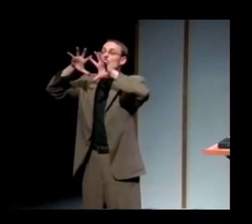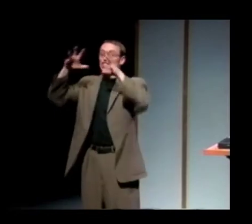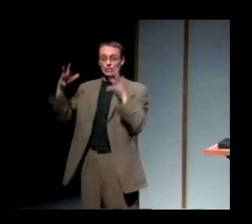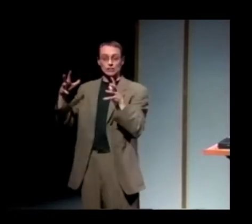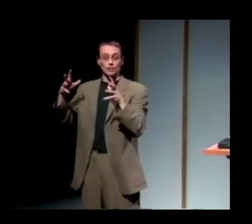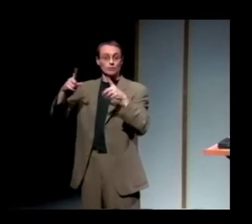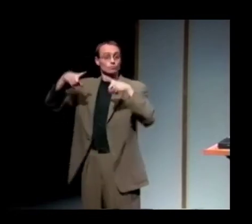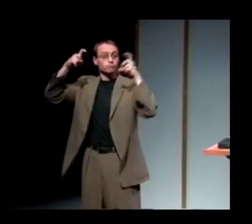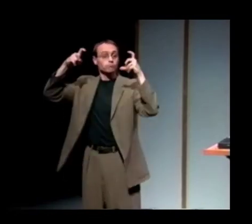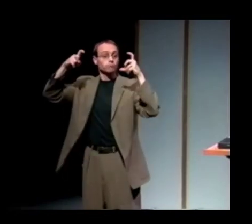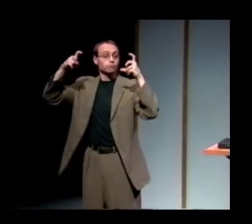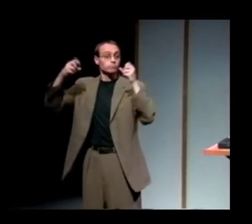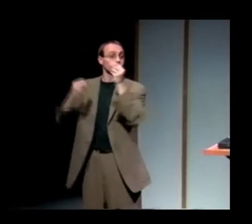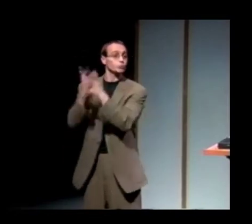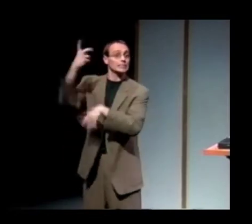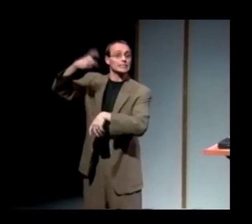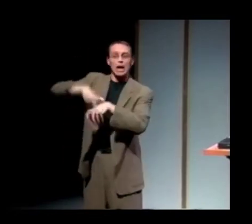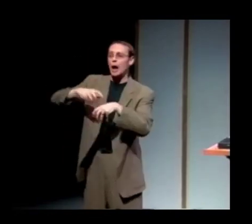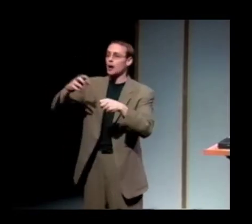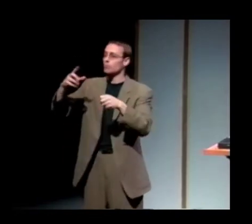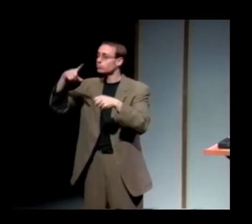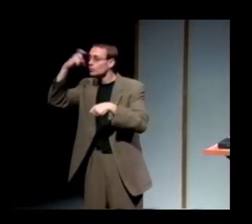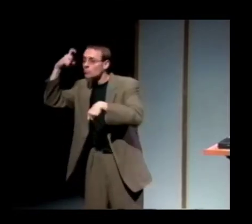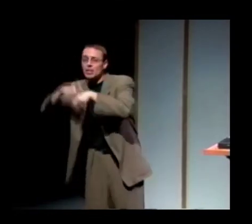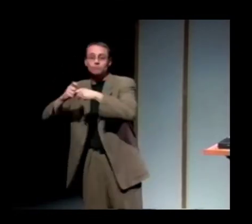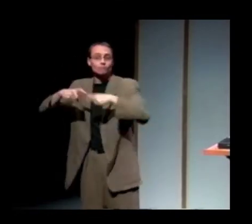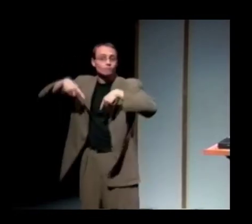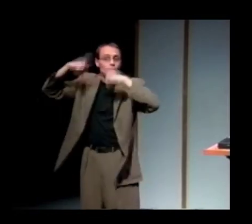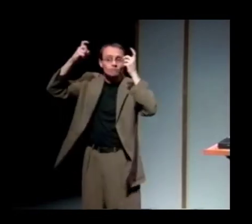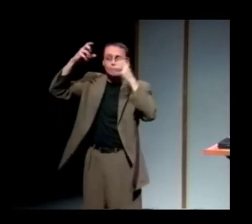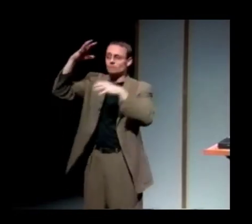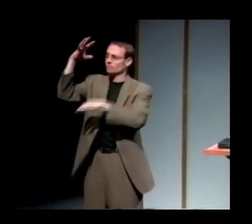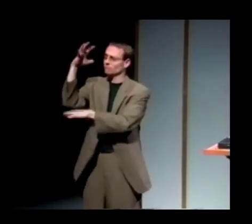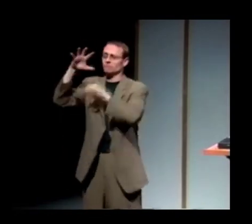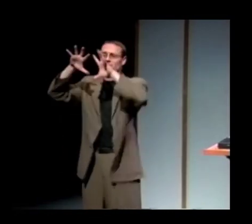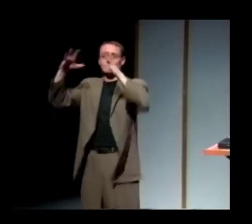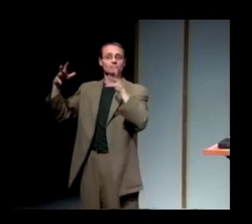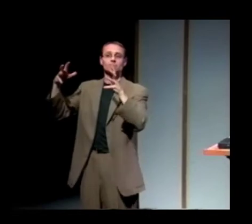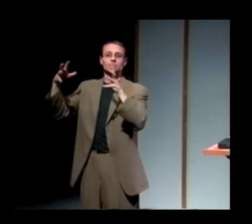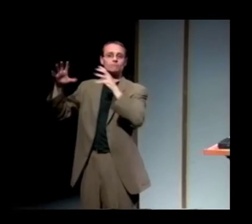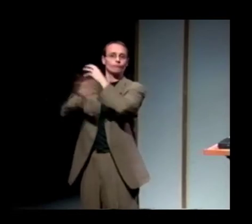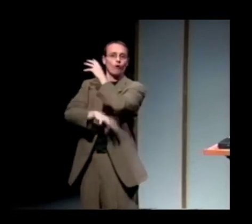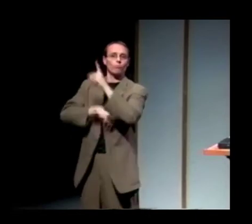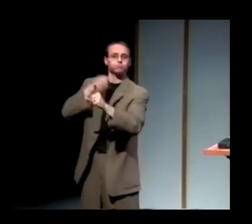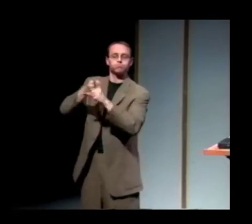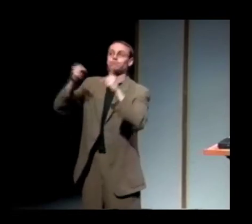"PUT THE TREE UP," YOU CAN SEE THE SCENE. I'M SETTING THE SCENE, SO MY EYEBROWS ARE UP,